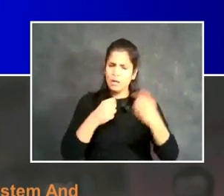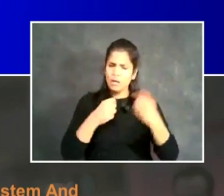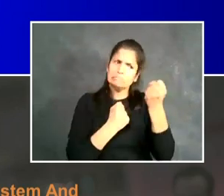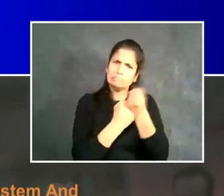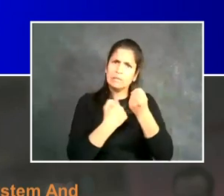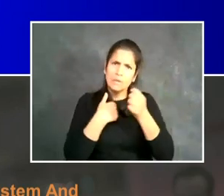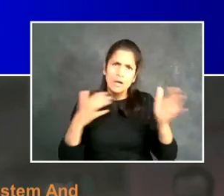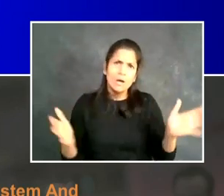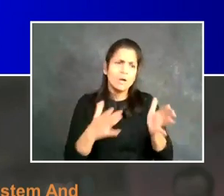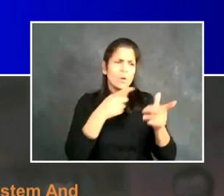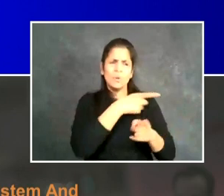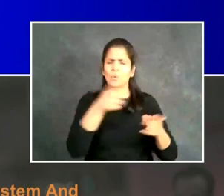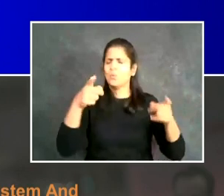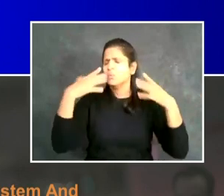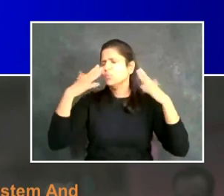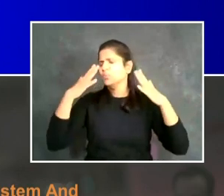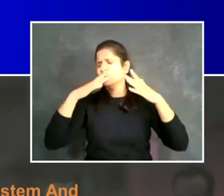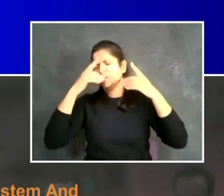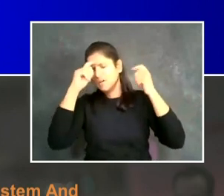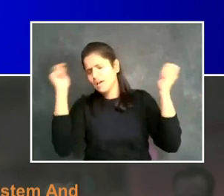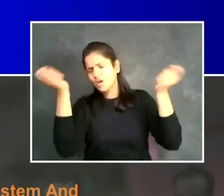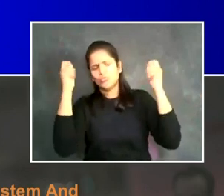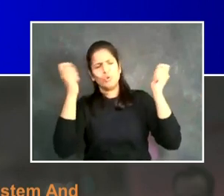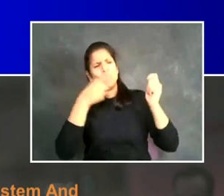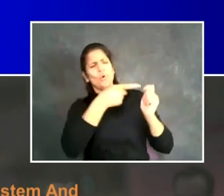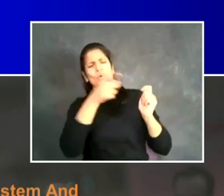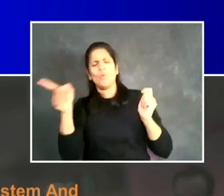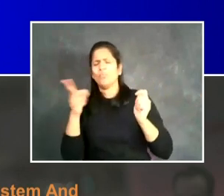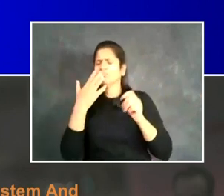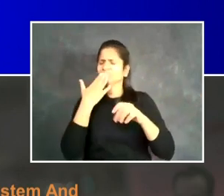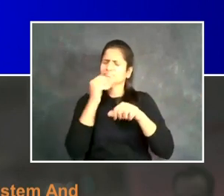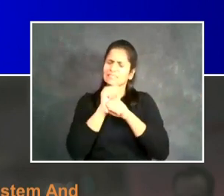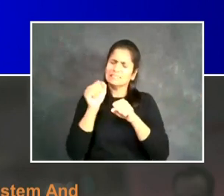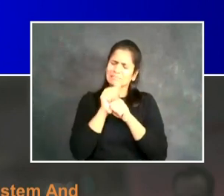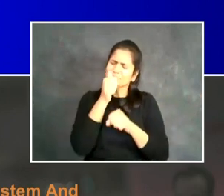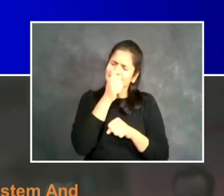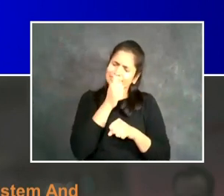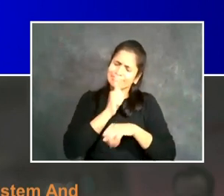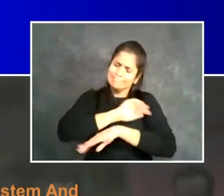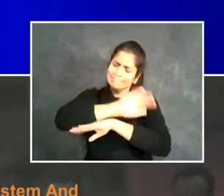NATION, BUT IT COMES AT A STEEP